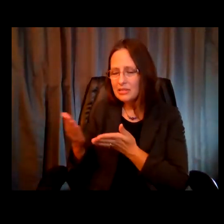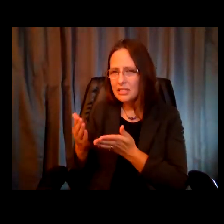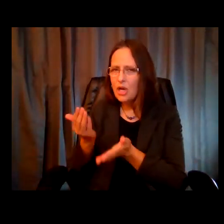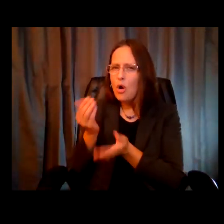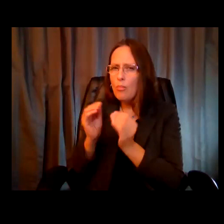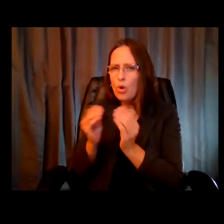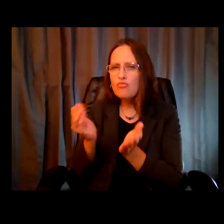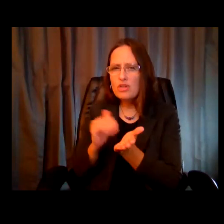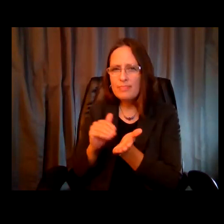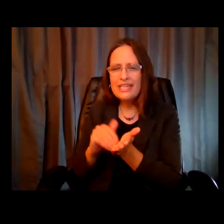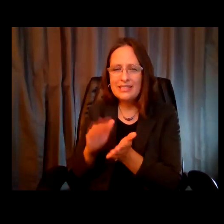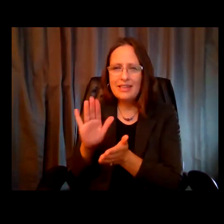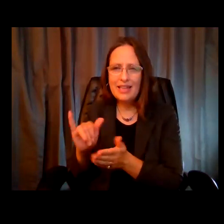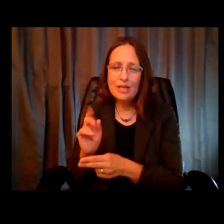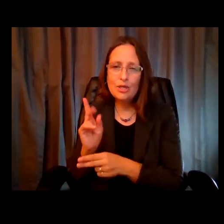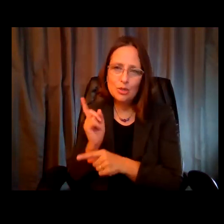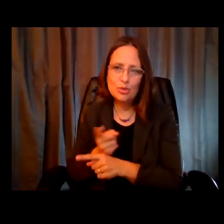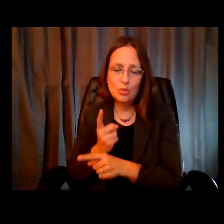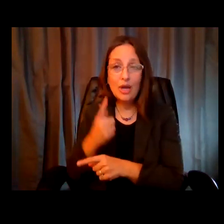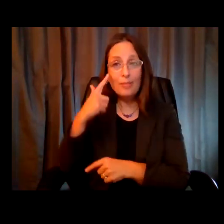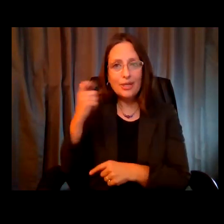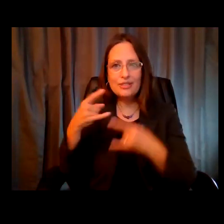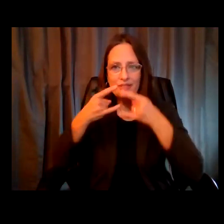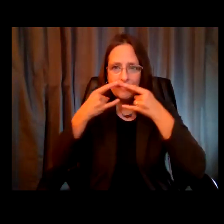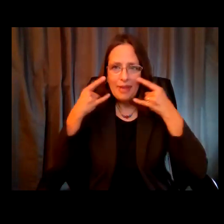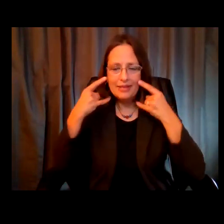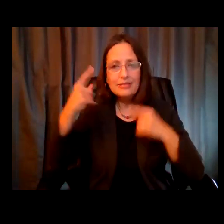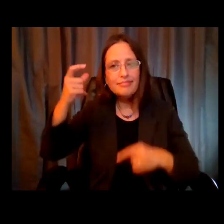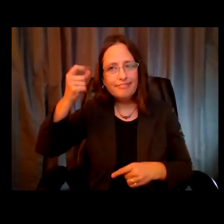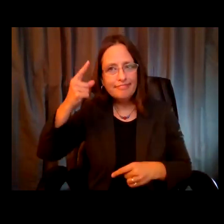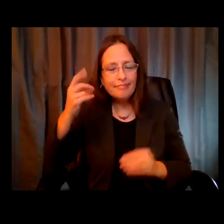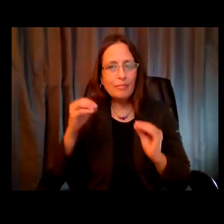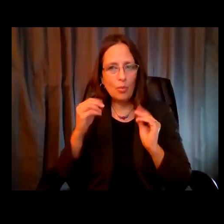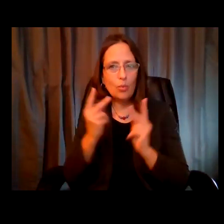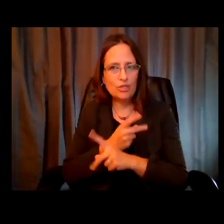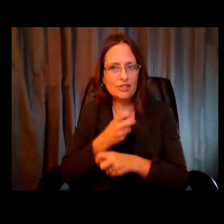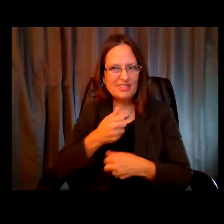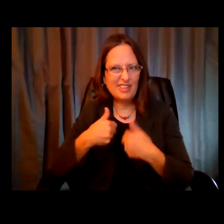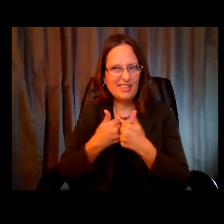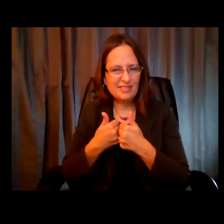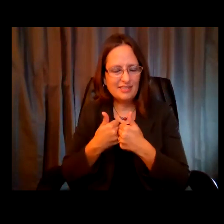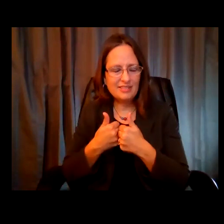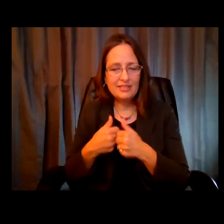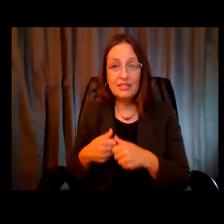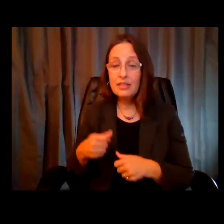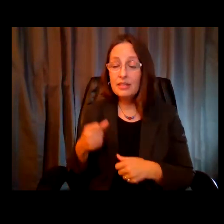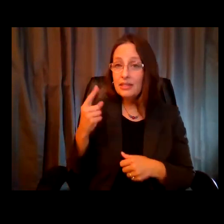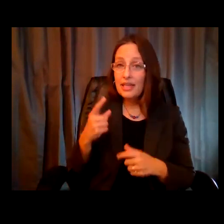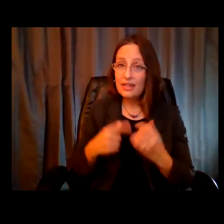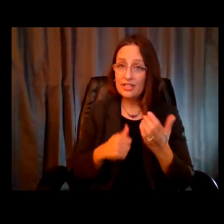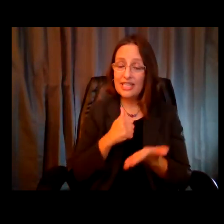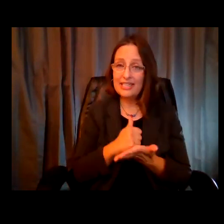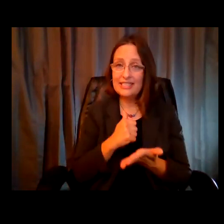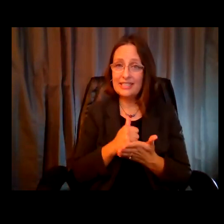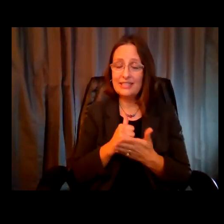me did not fully understand, everyonetions time pressured and can't get off schedule so it with